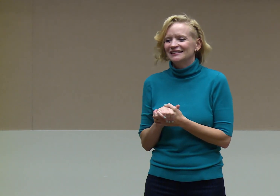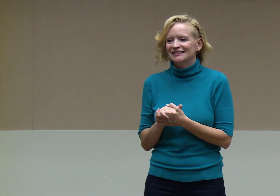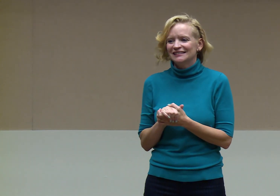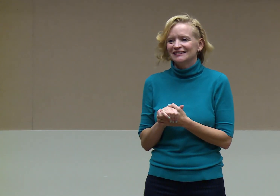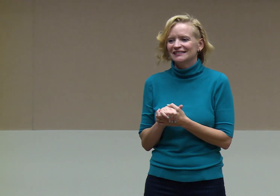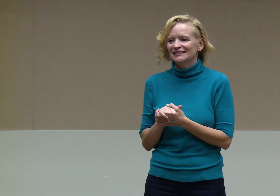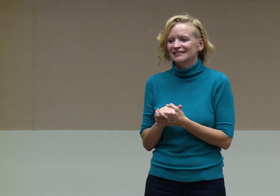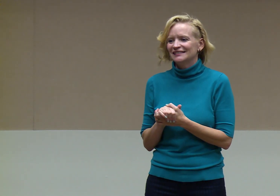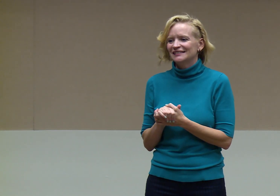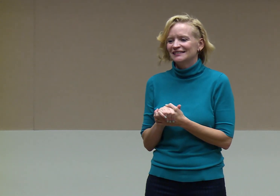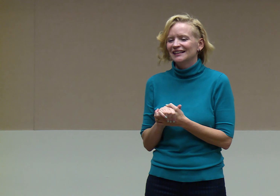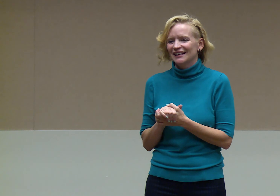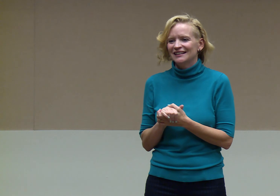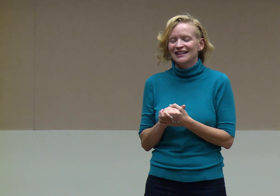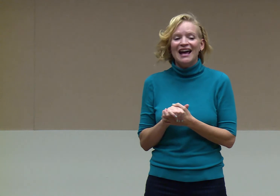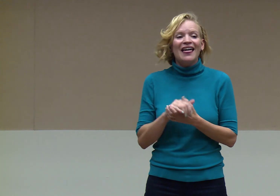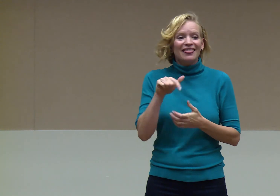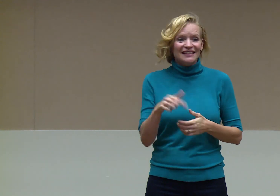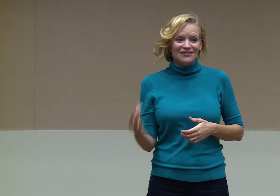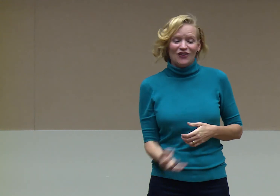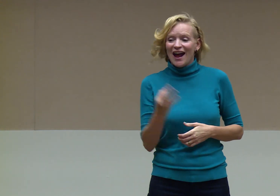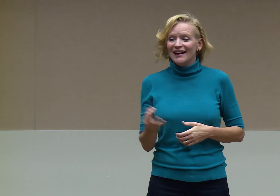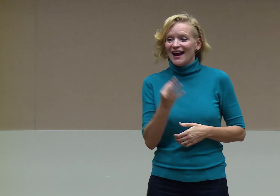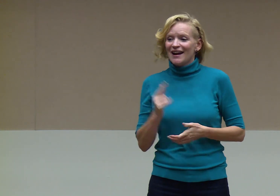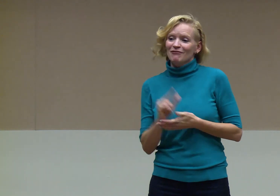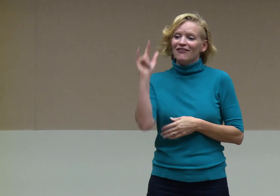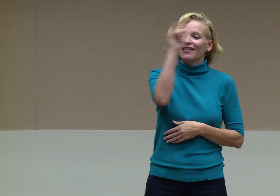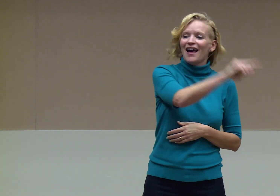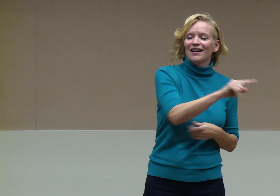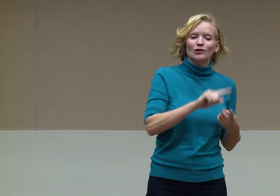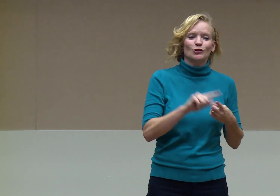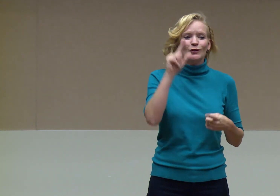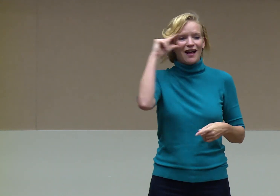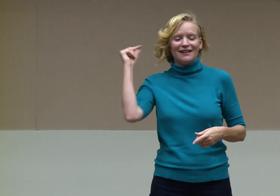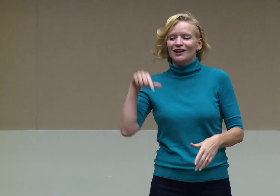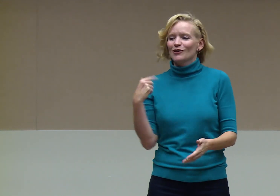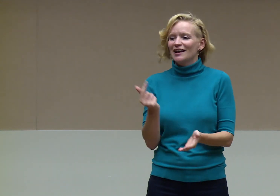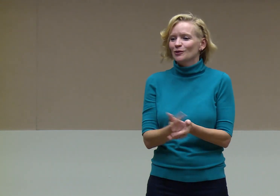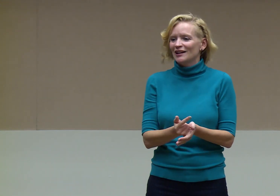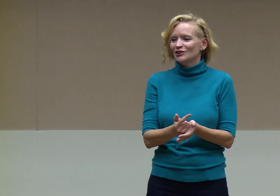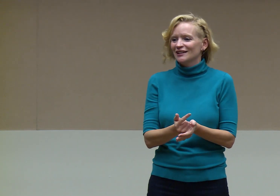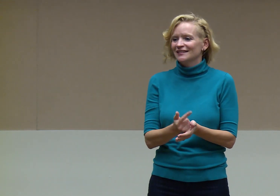I was remarried. So this Friday, I'm flying out to Gallaudet University